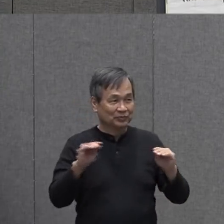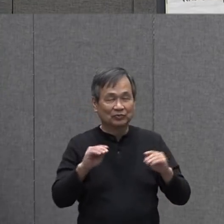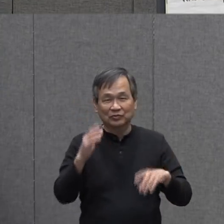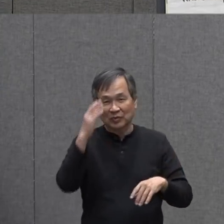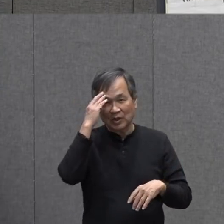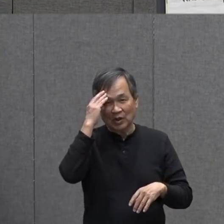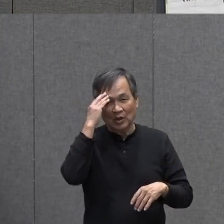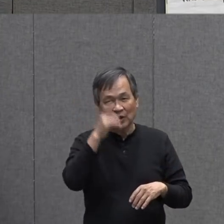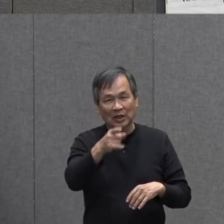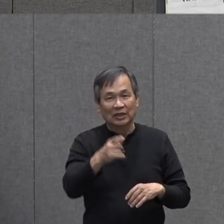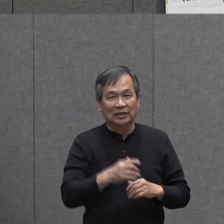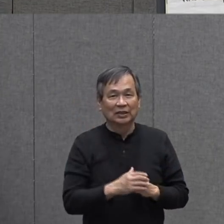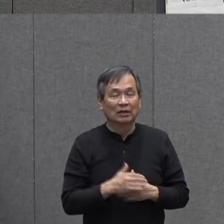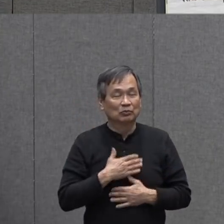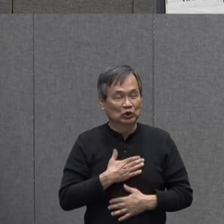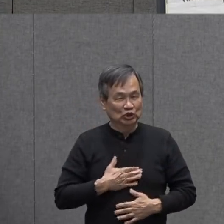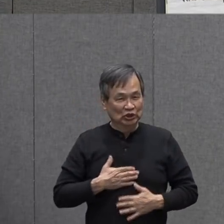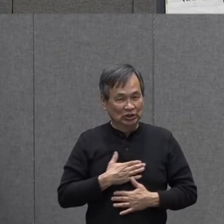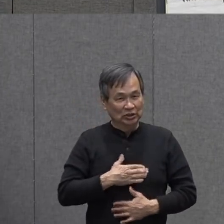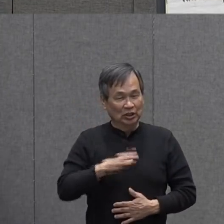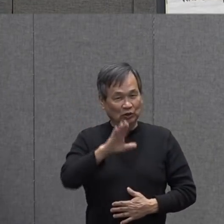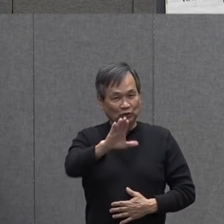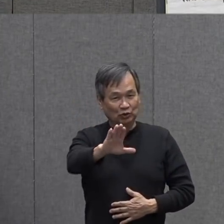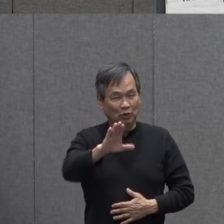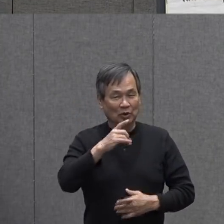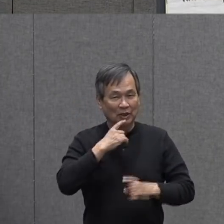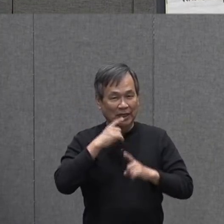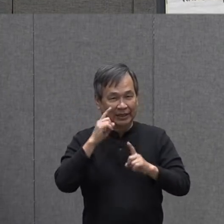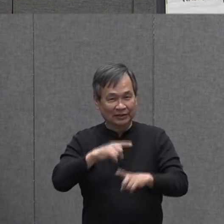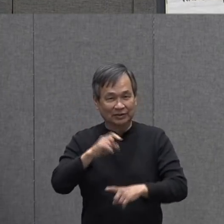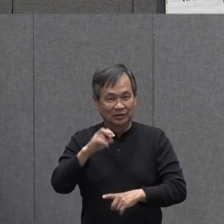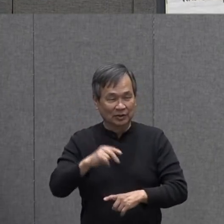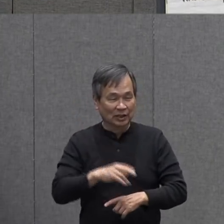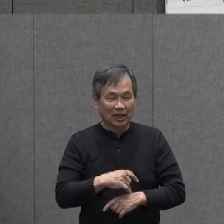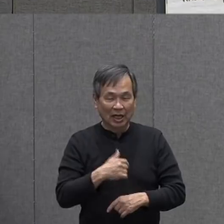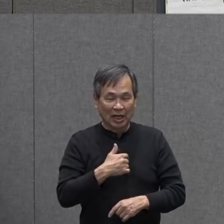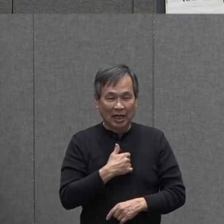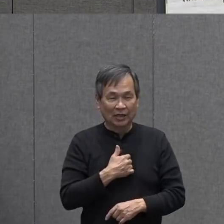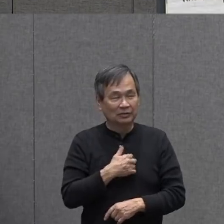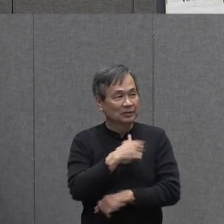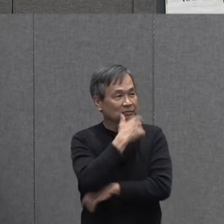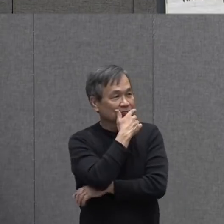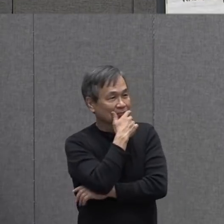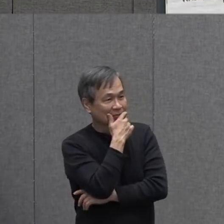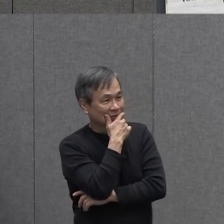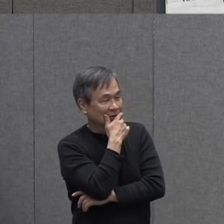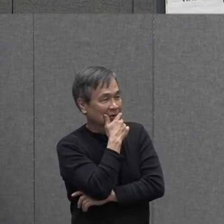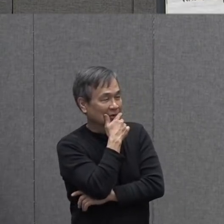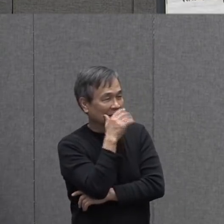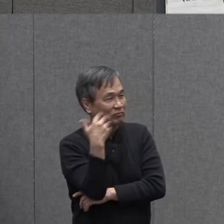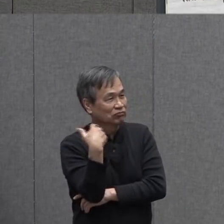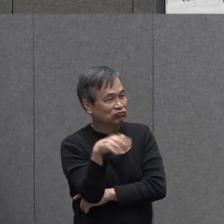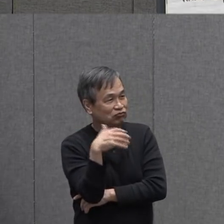Thank you, I do appreciate that. And I was looking at this, like, I could put 85 way over here, right?